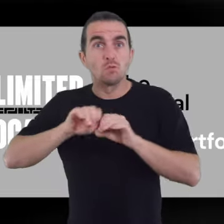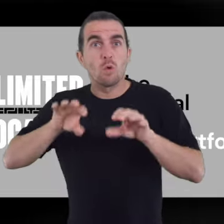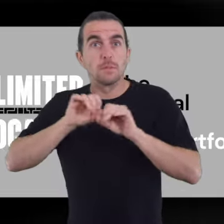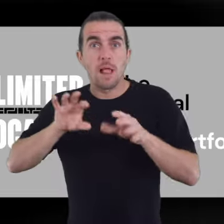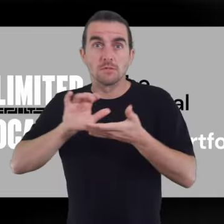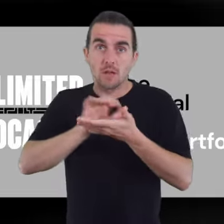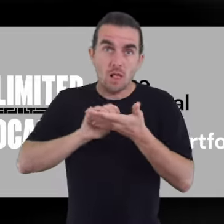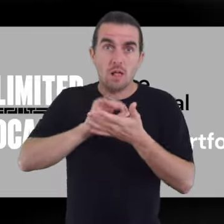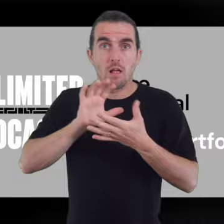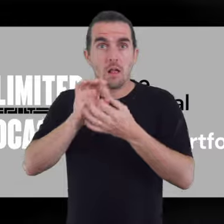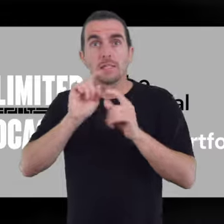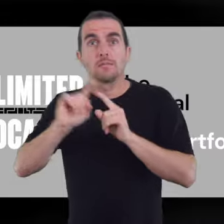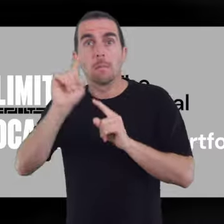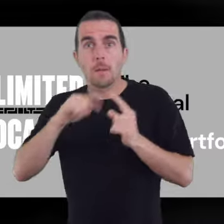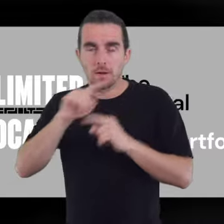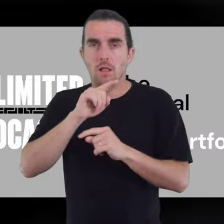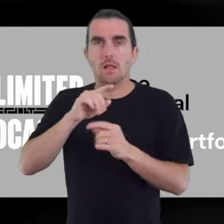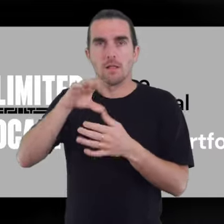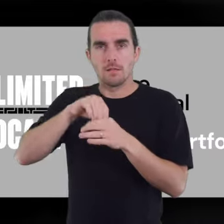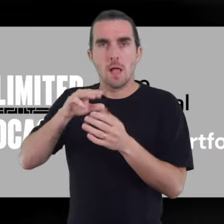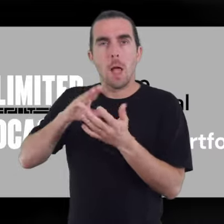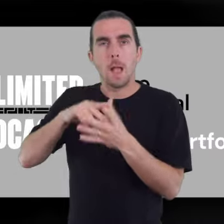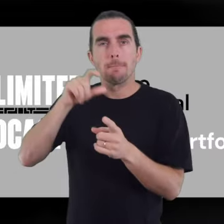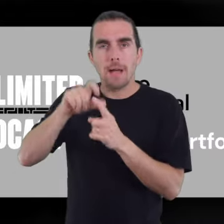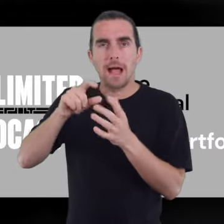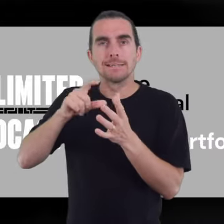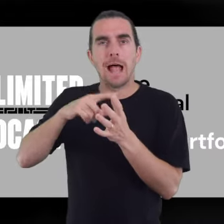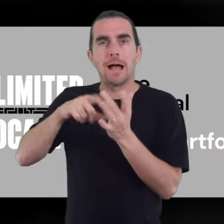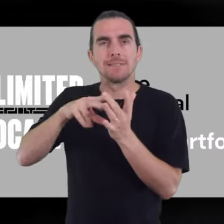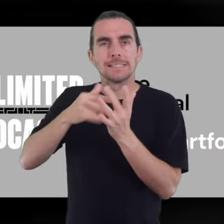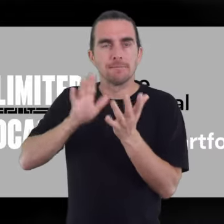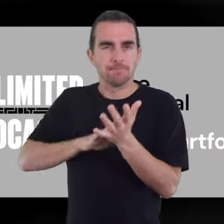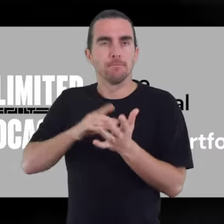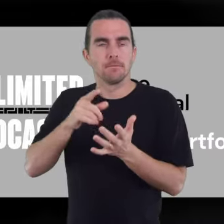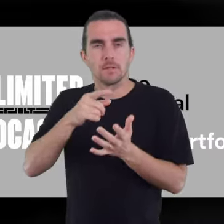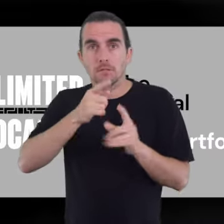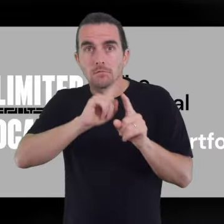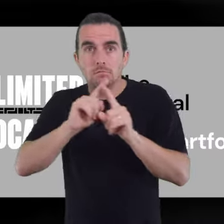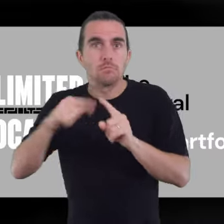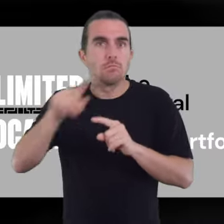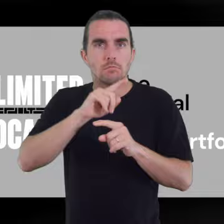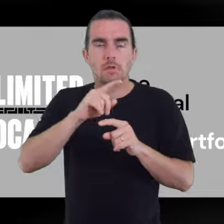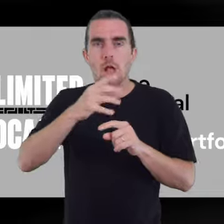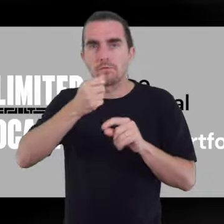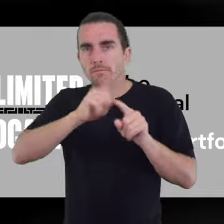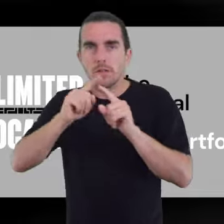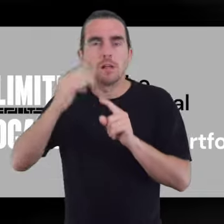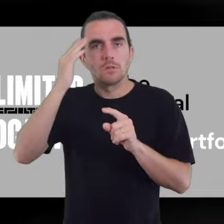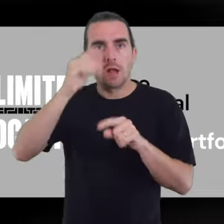with different people involved in like Mad Activism, people working within neurodivergence and neurodiversity,